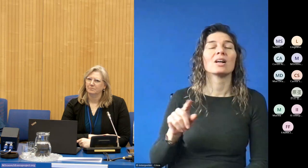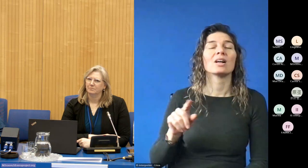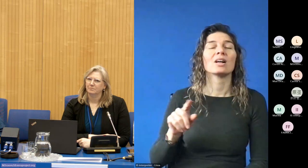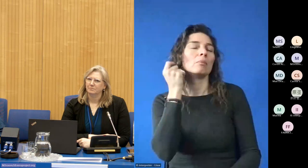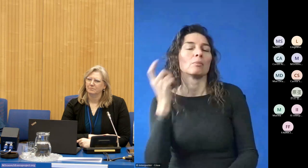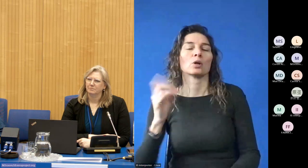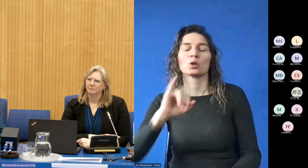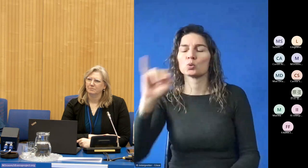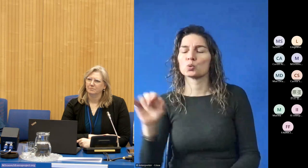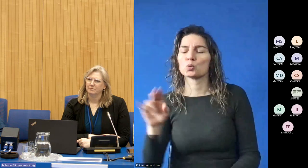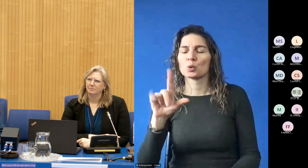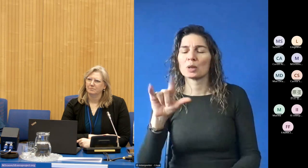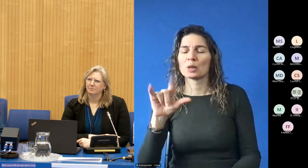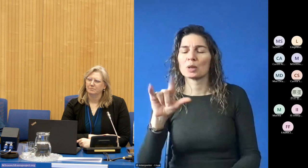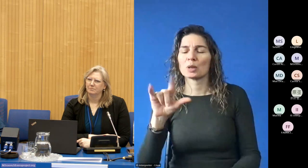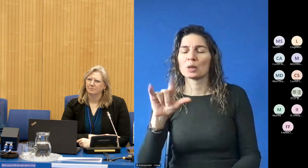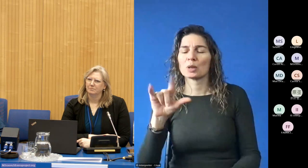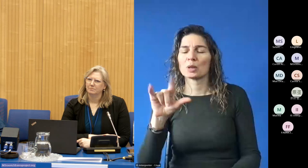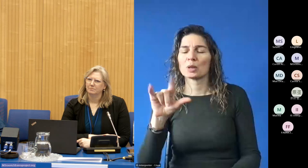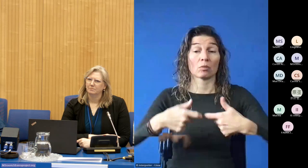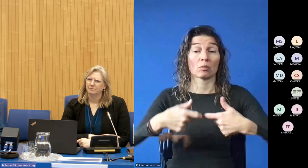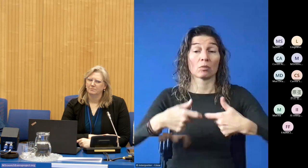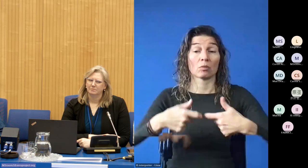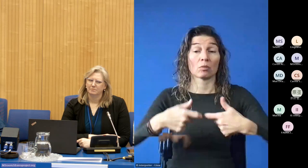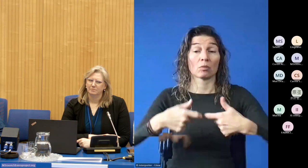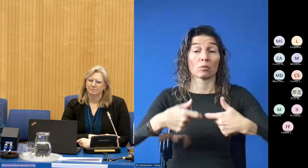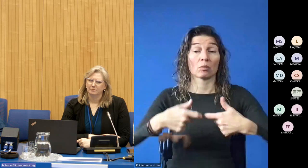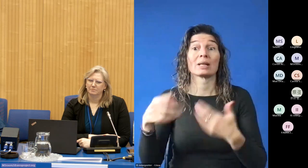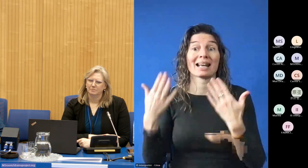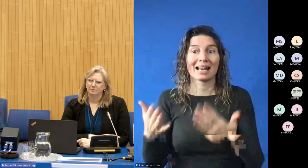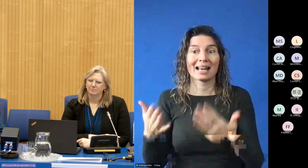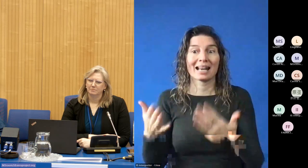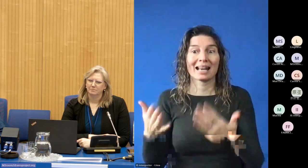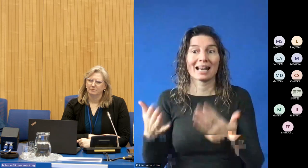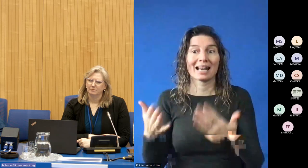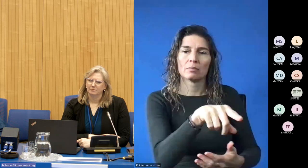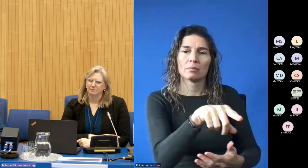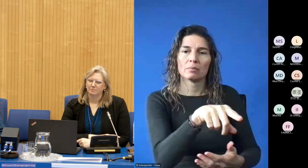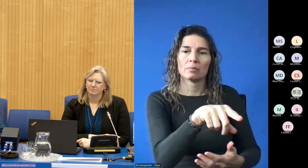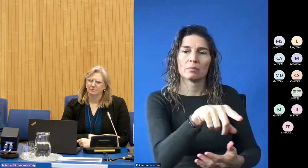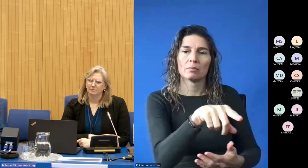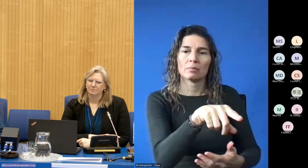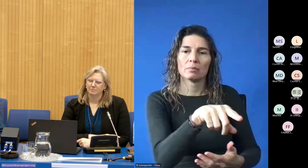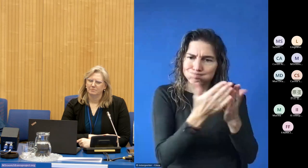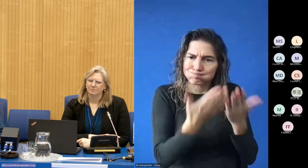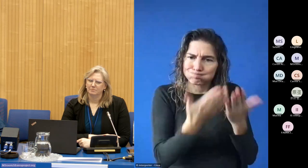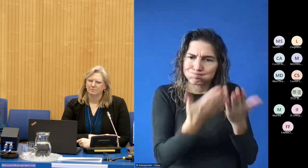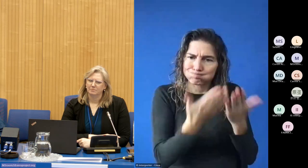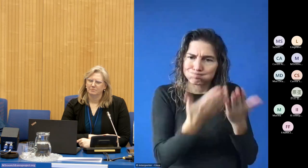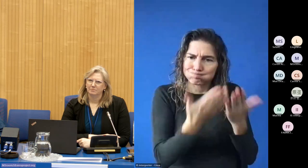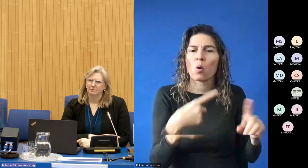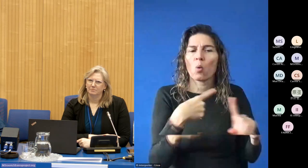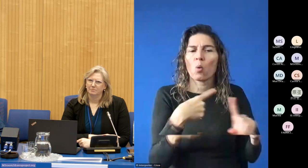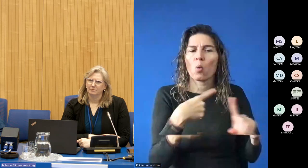program to make textbooks accessible, including in editing sign language, this is a slightly